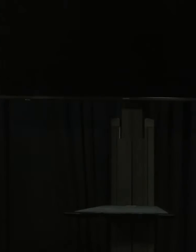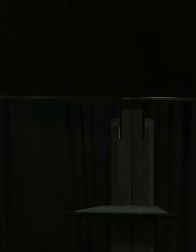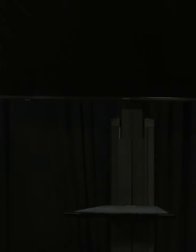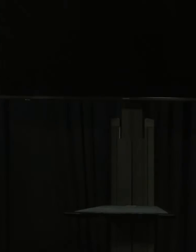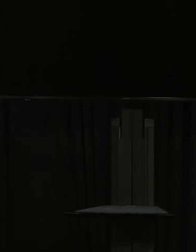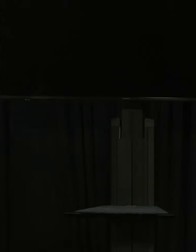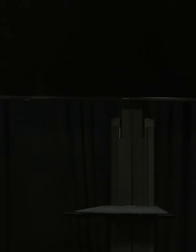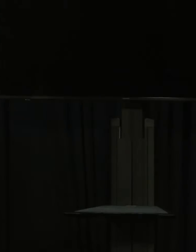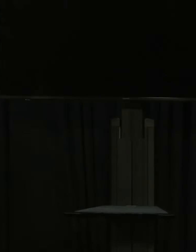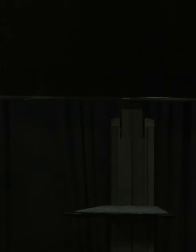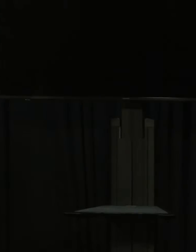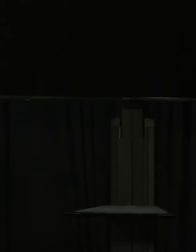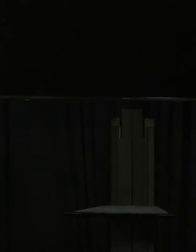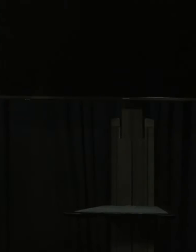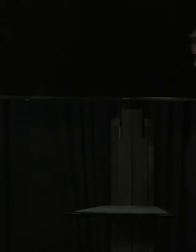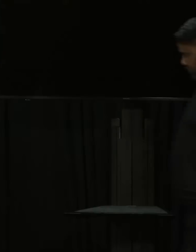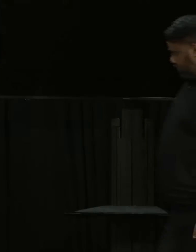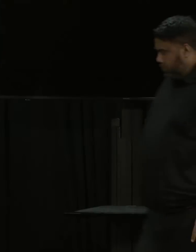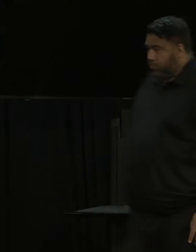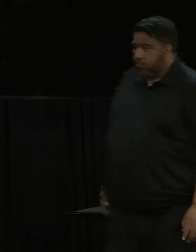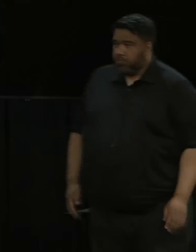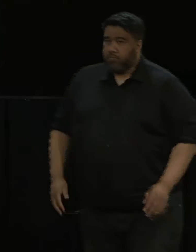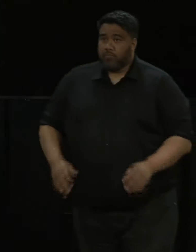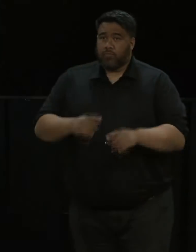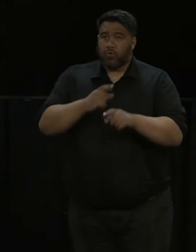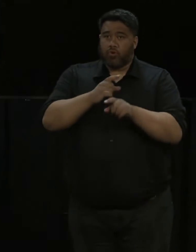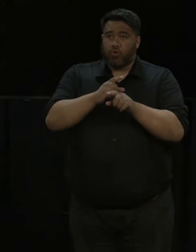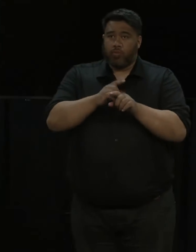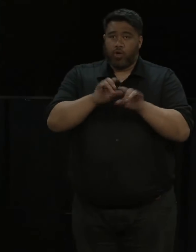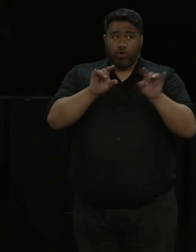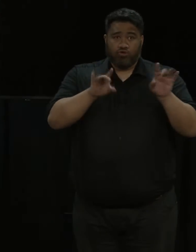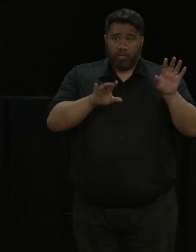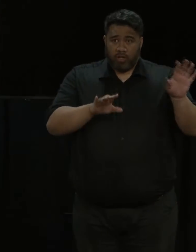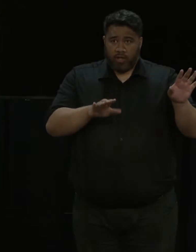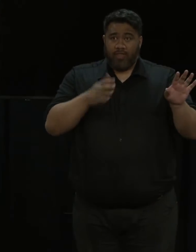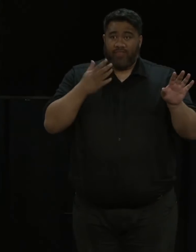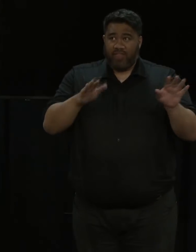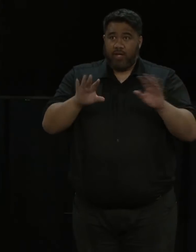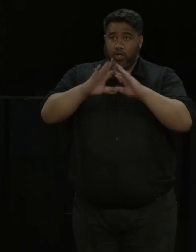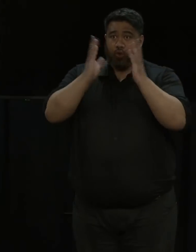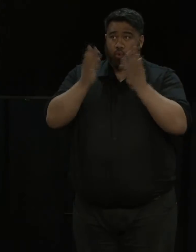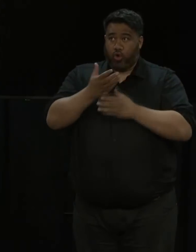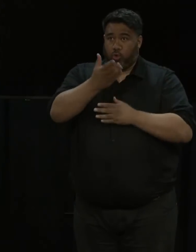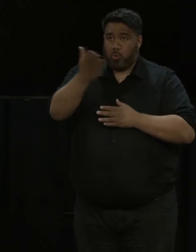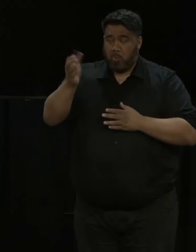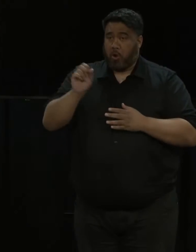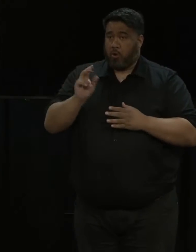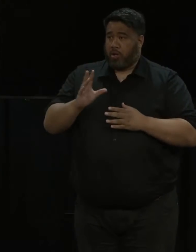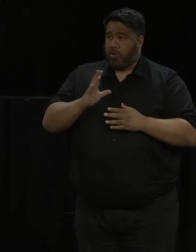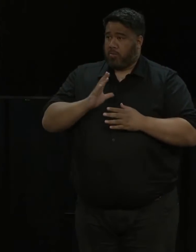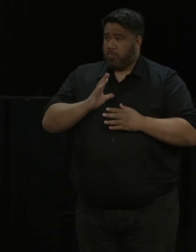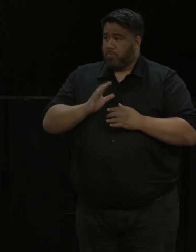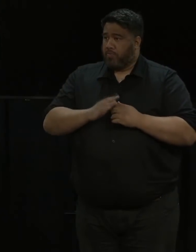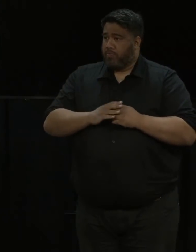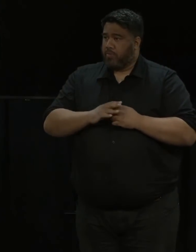we want to do so in a way that